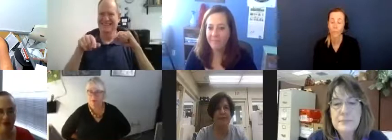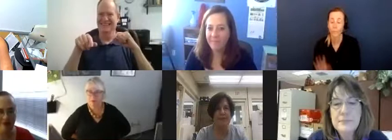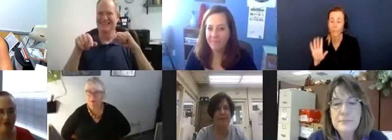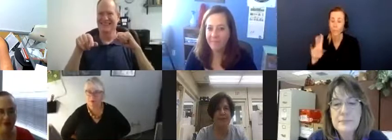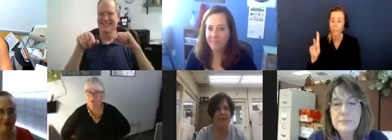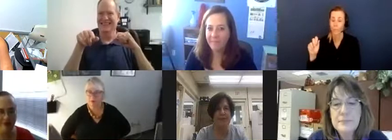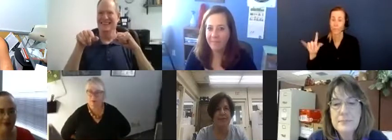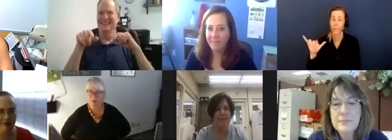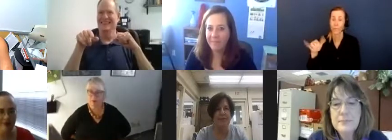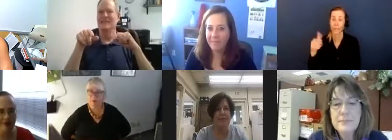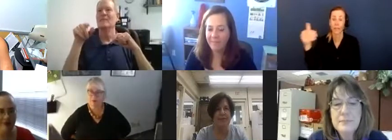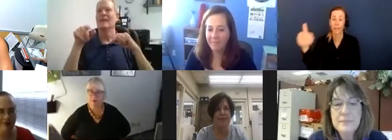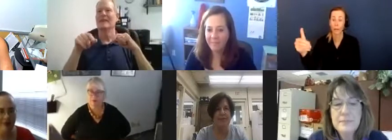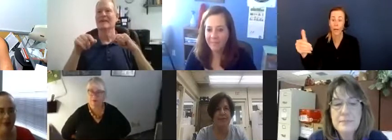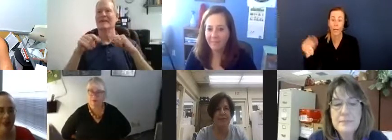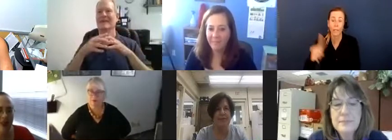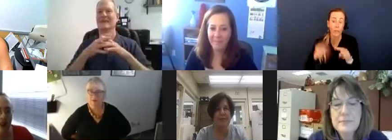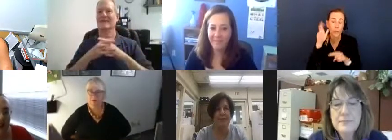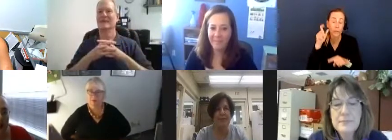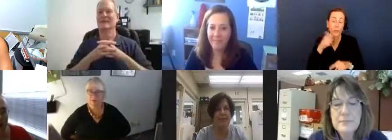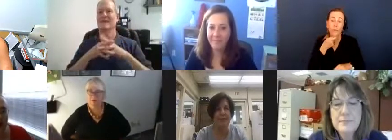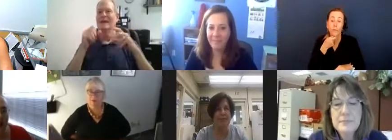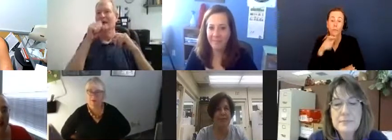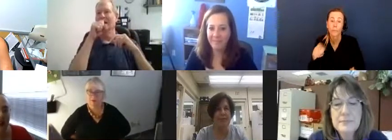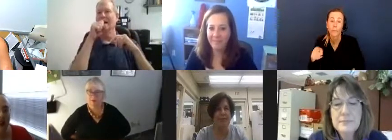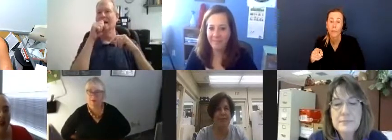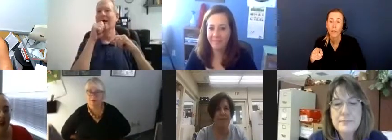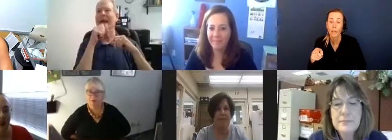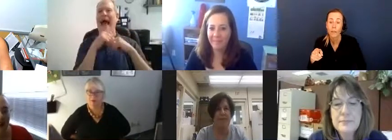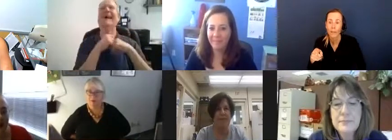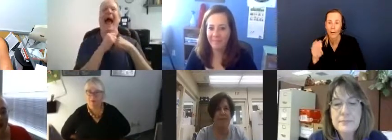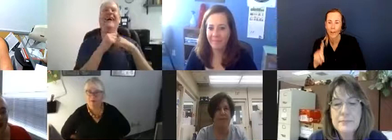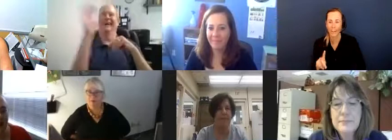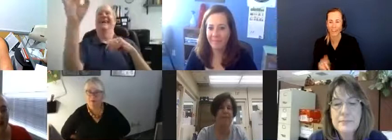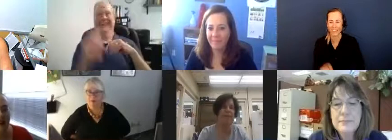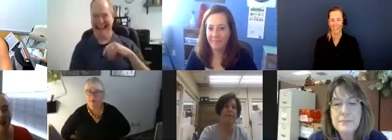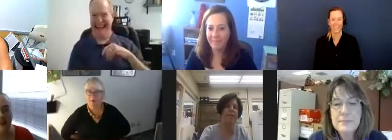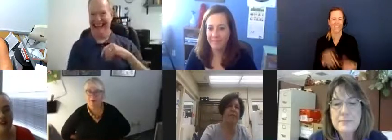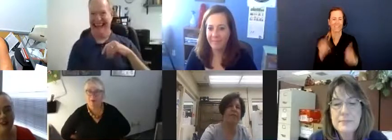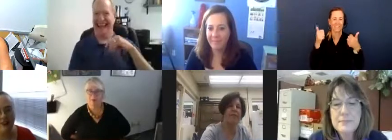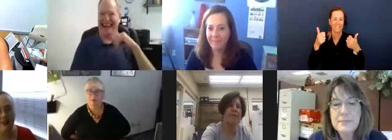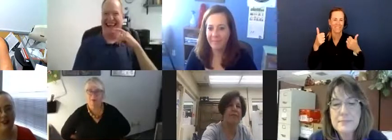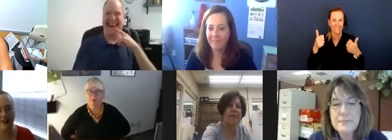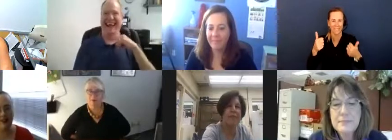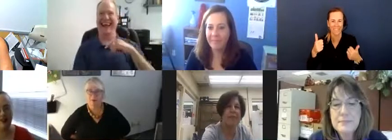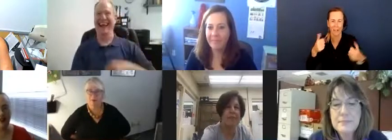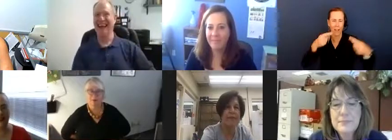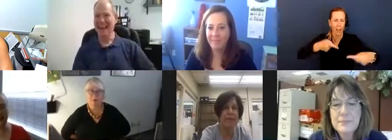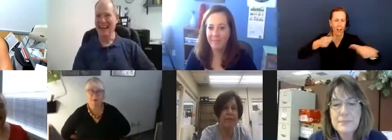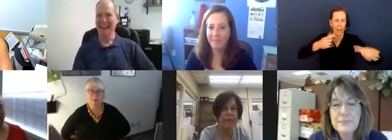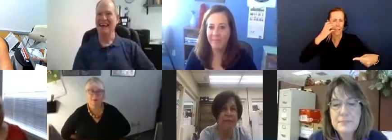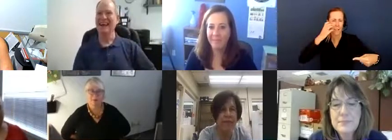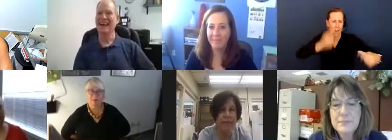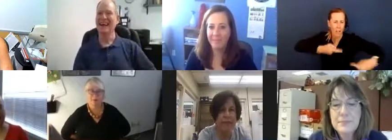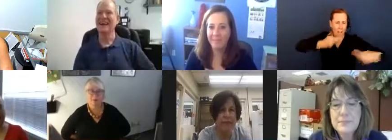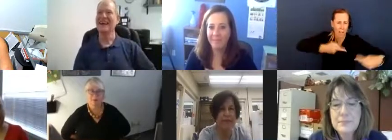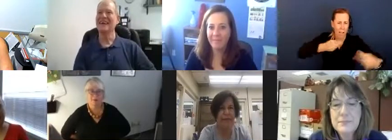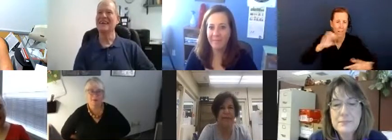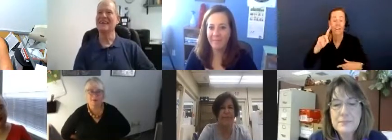Kayla: (interpreter said can't hear you) Wait a minute. Okay, sorry I struggled with unmuting on my cellphone.